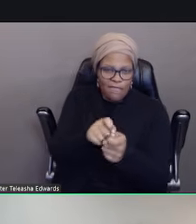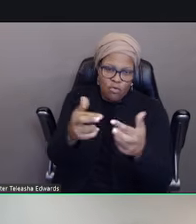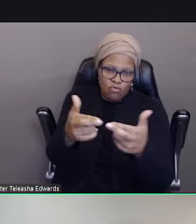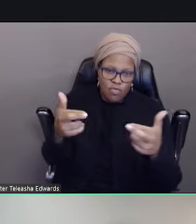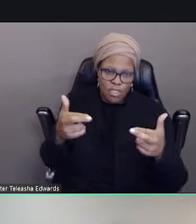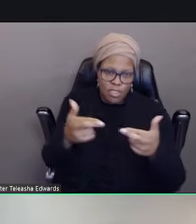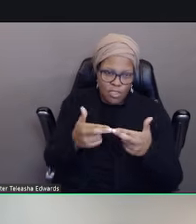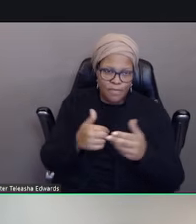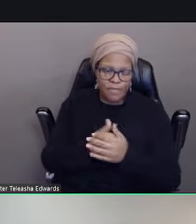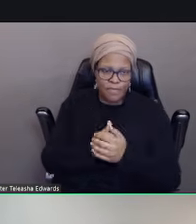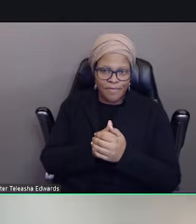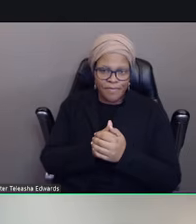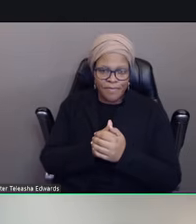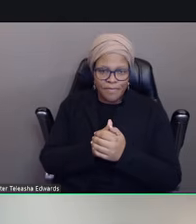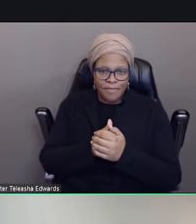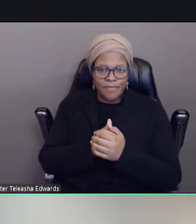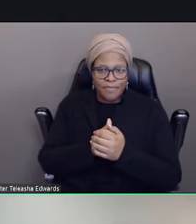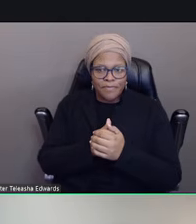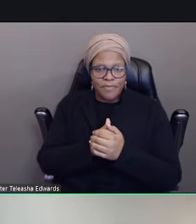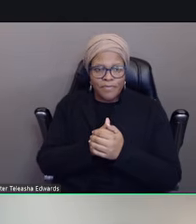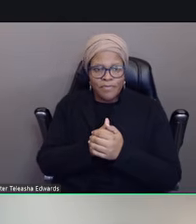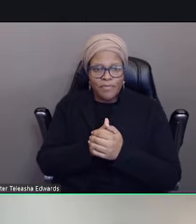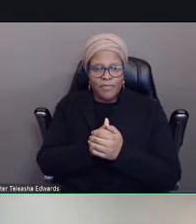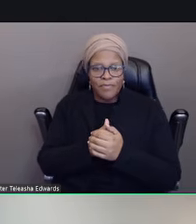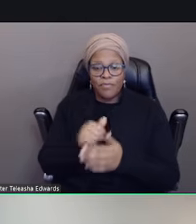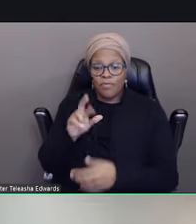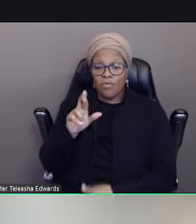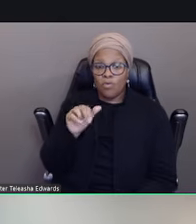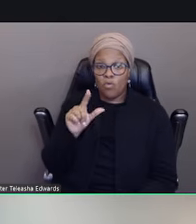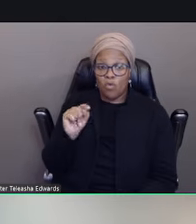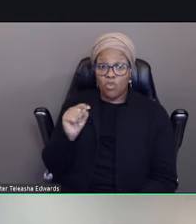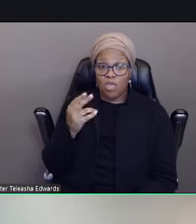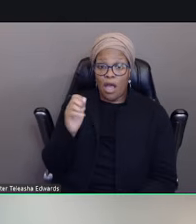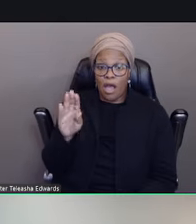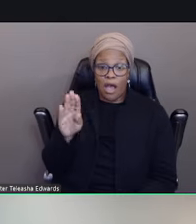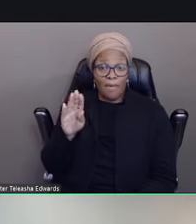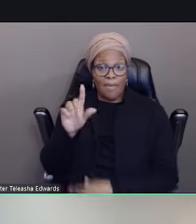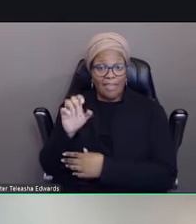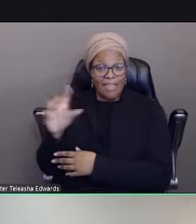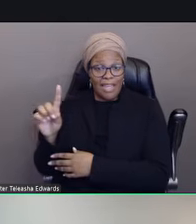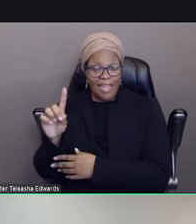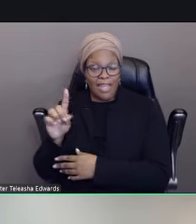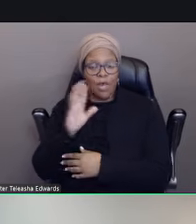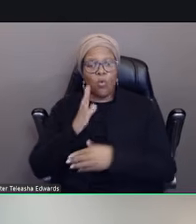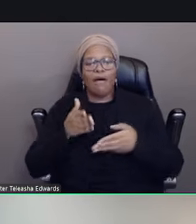investments that we pass through the ROOTS hub leads will enable the hubs to address the